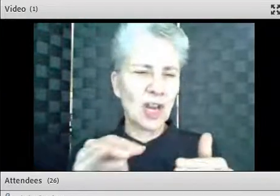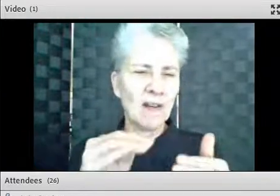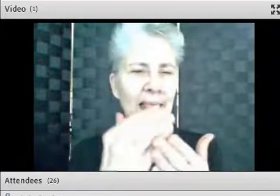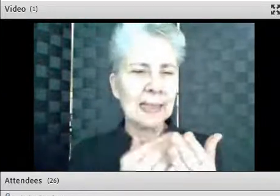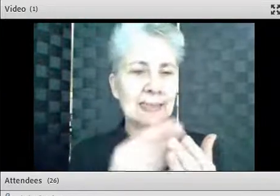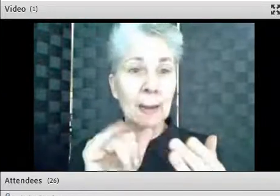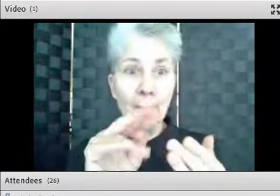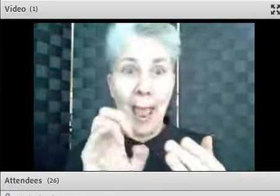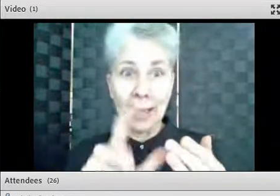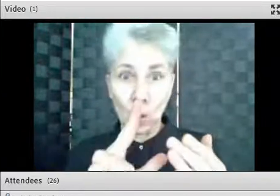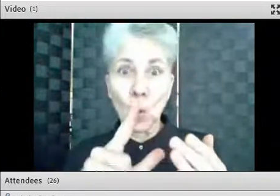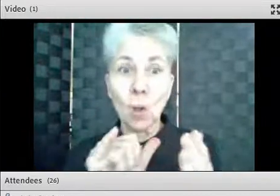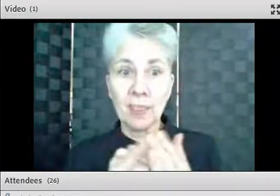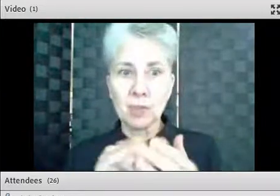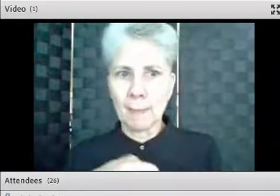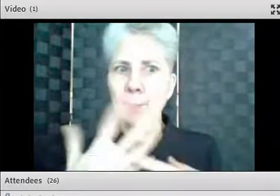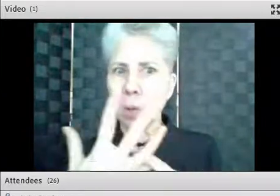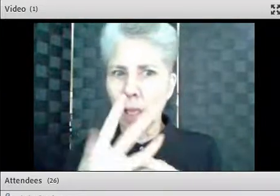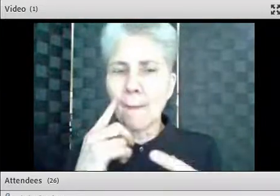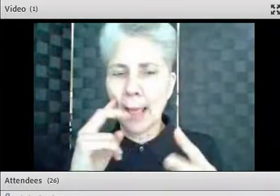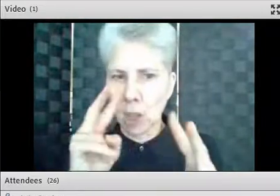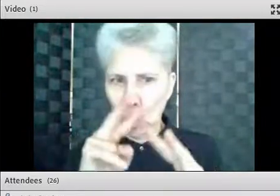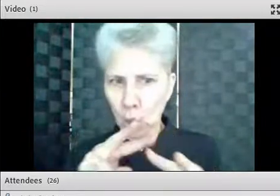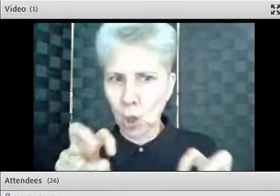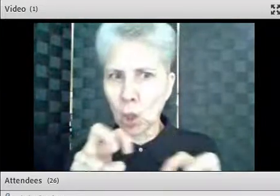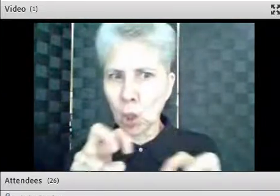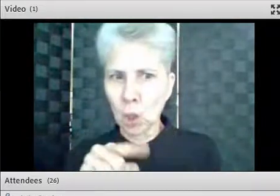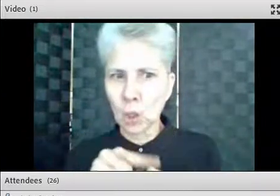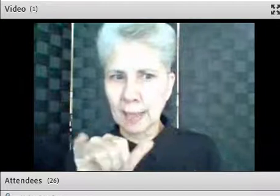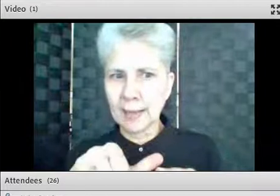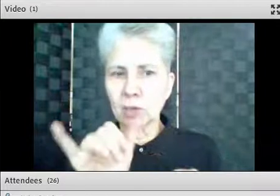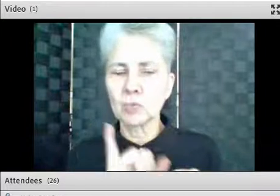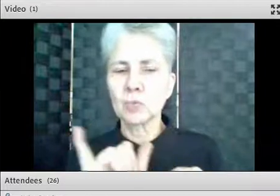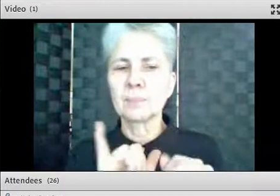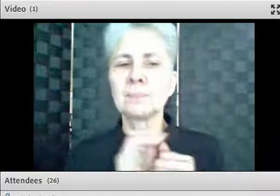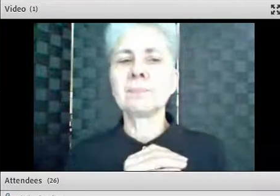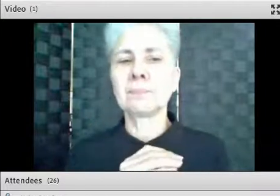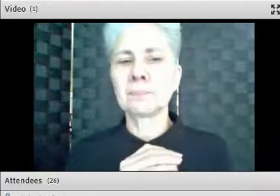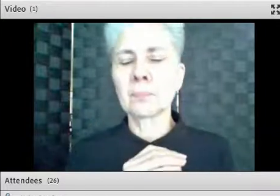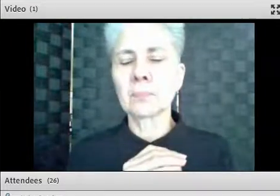that you can find on Cuttering as well.